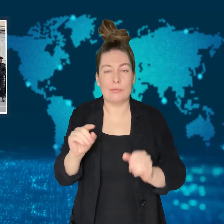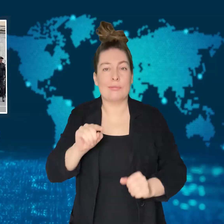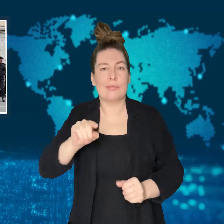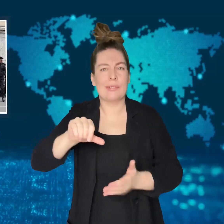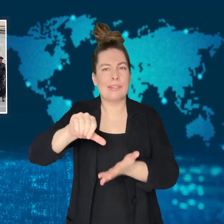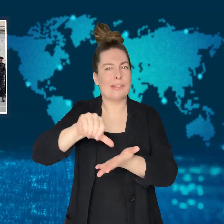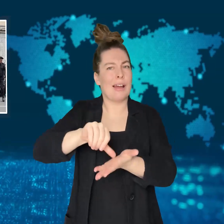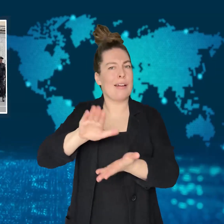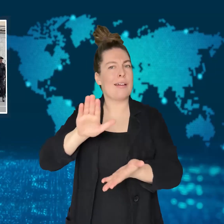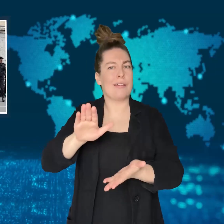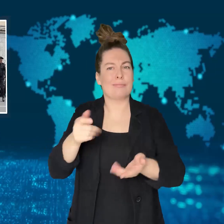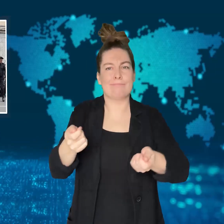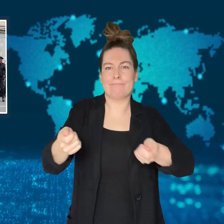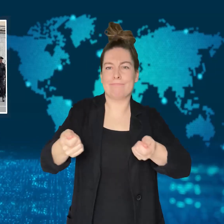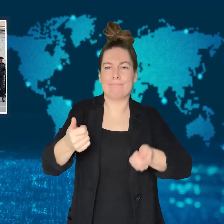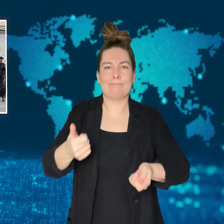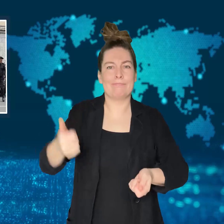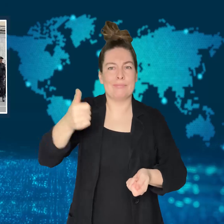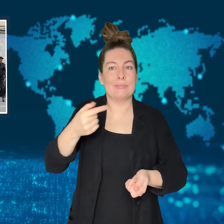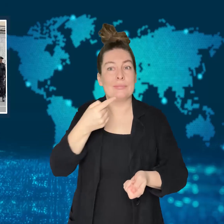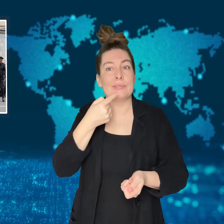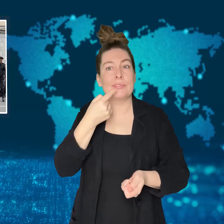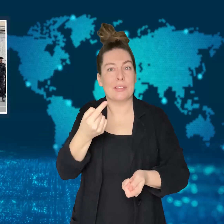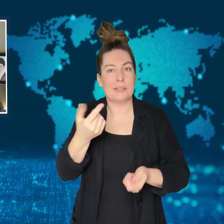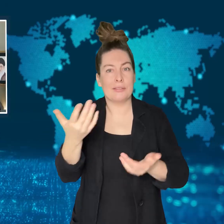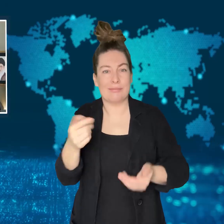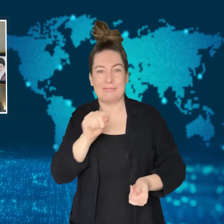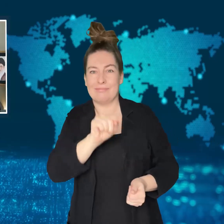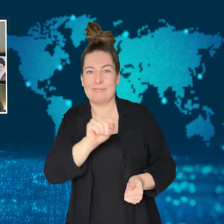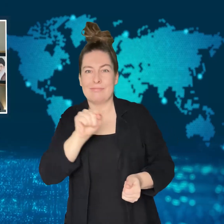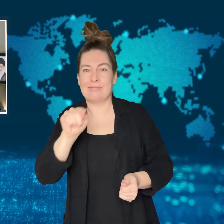An Iranian judiciary chief said the two victims were